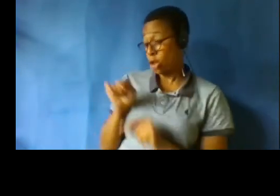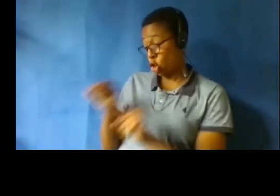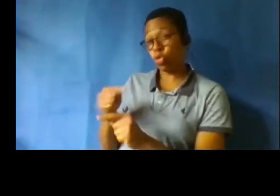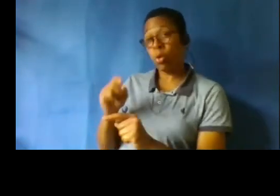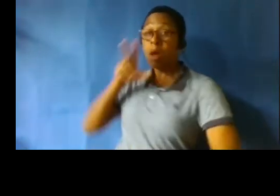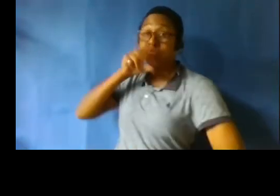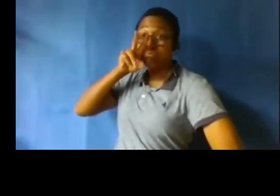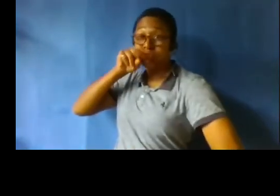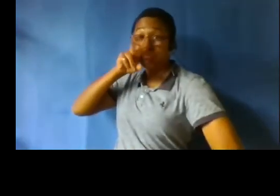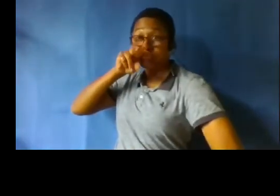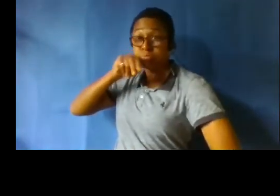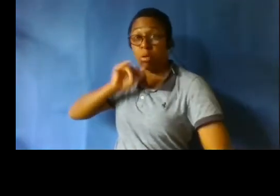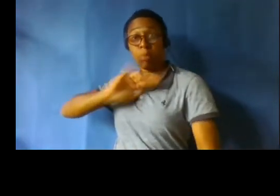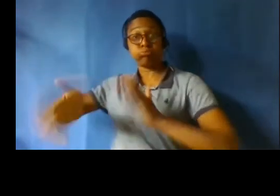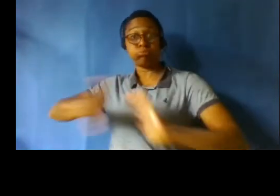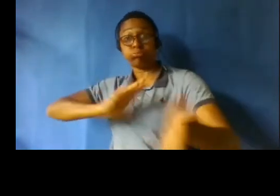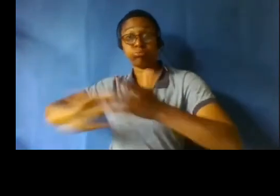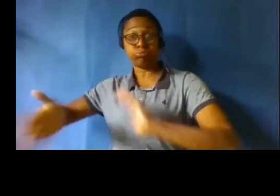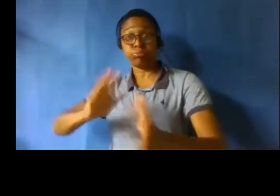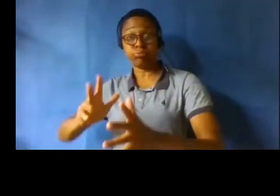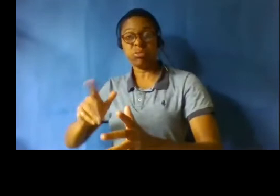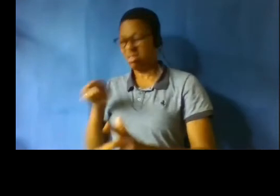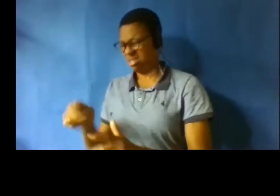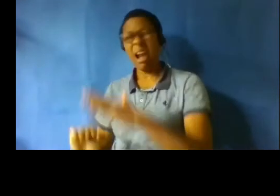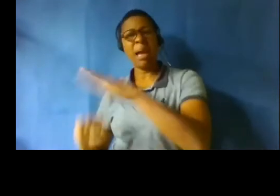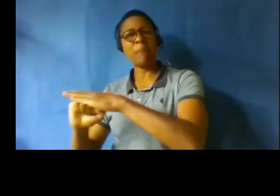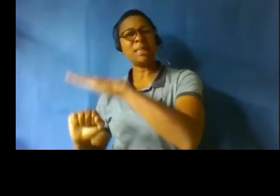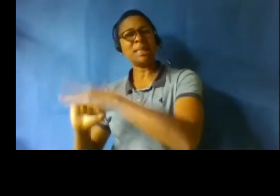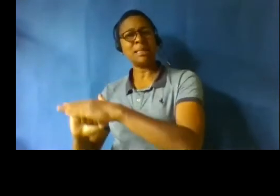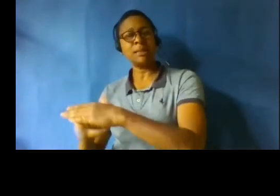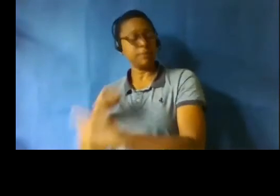by stemming reclaiming stimming in this context as natural and authentic as